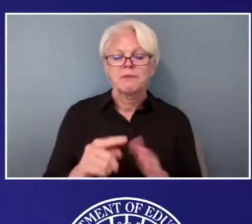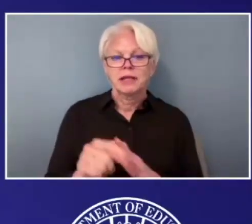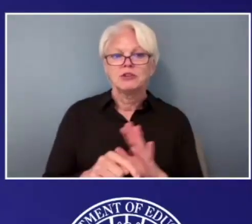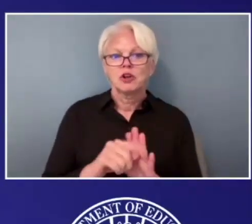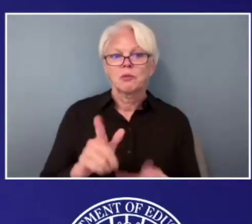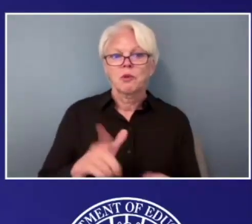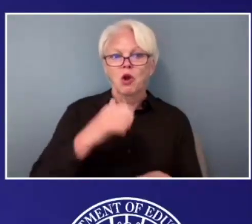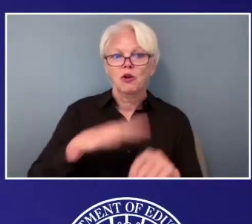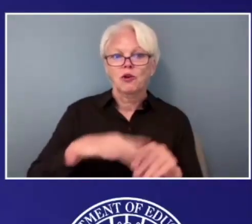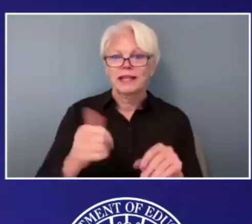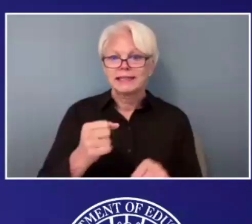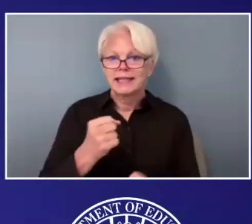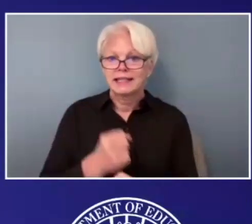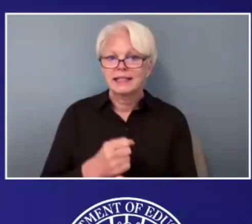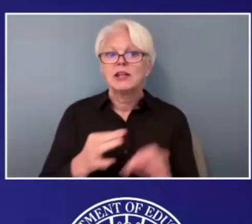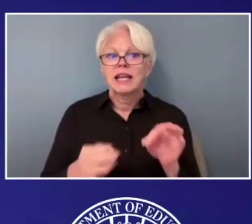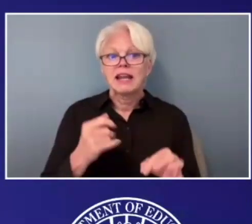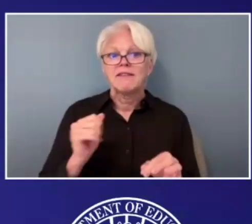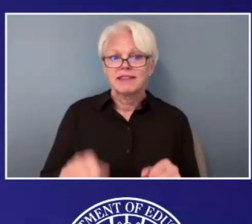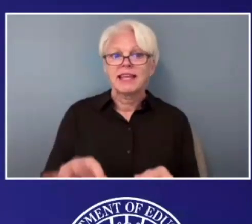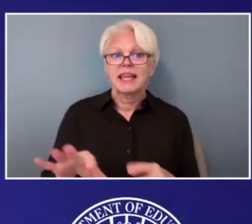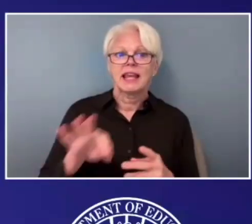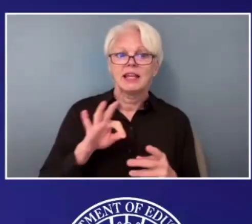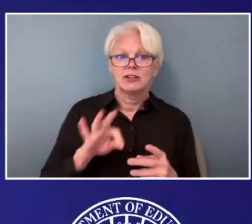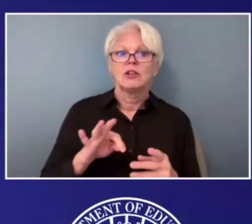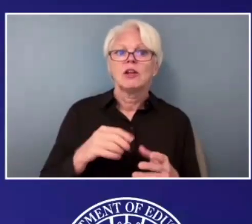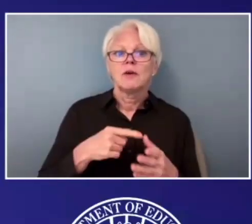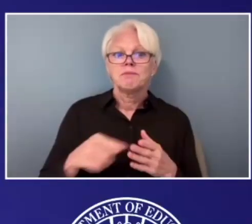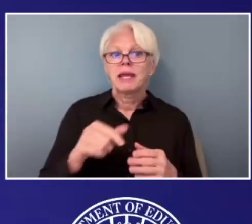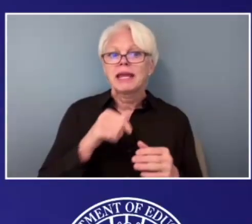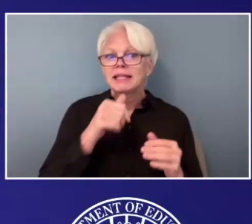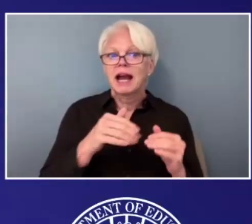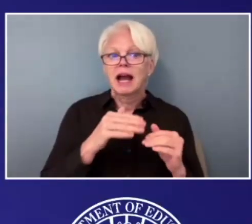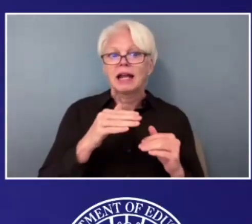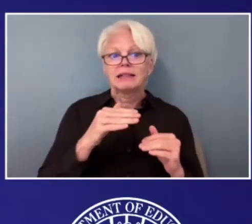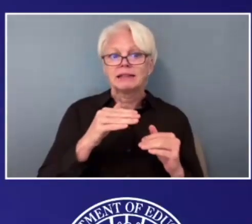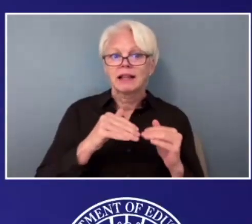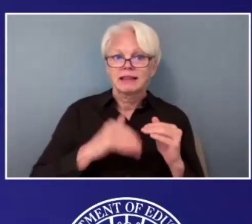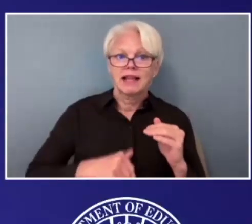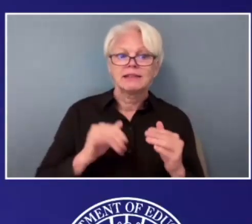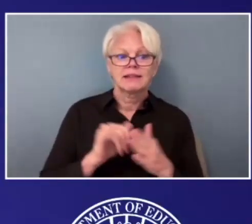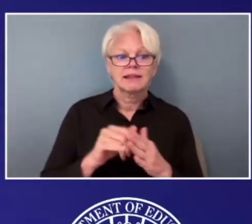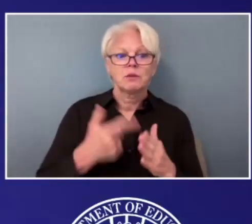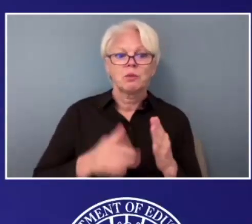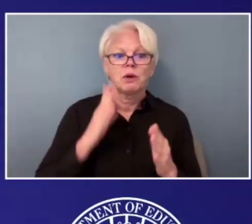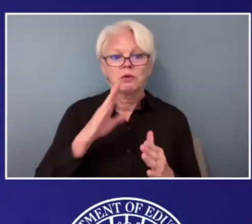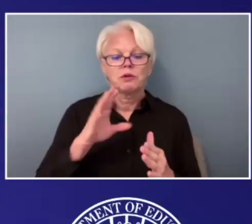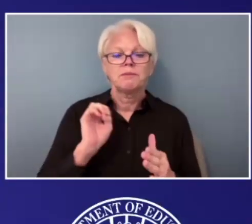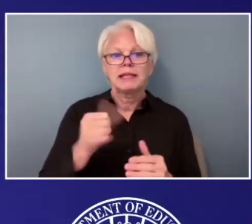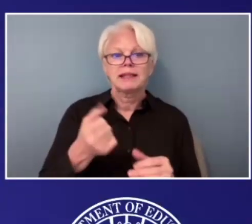if they can elect to pay not less than what would be paid on the ten-year standard plan under 685.